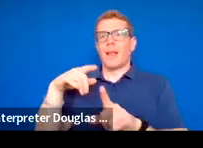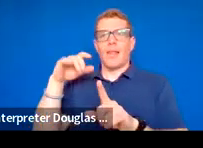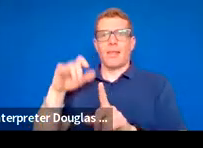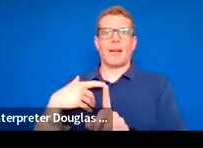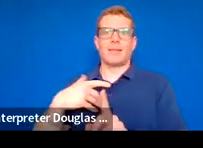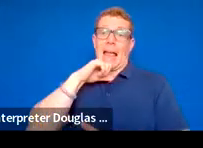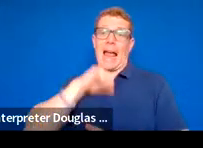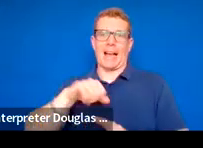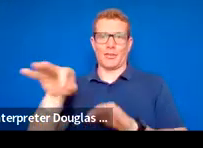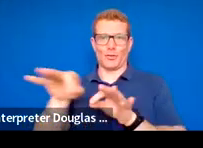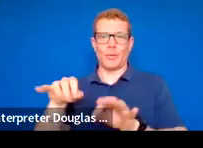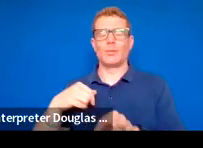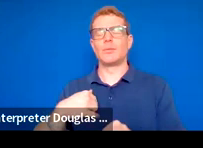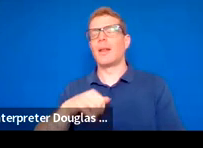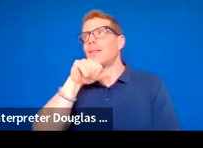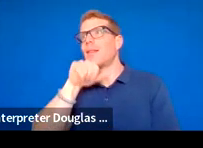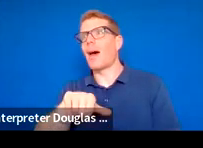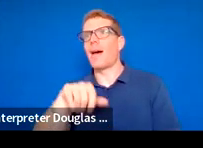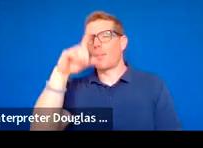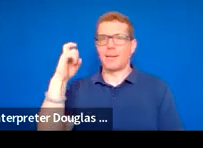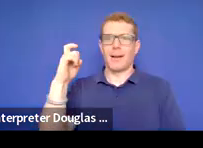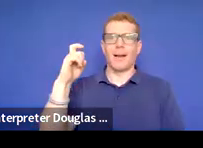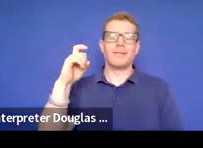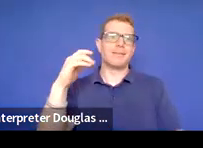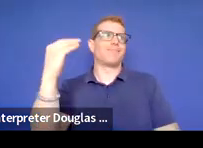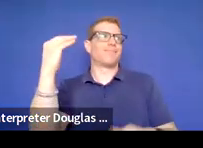It's our right we should be able to change our mood and behavior.